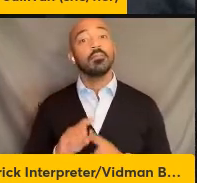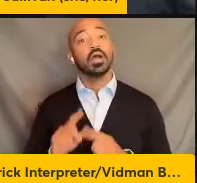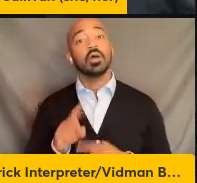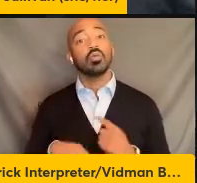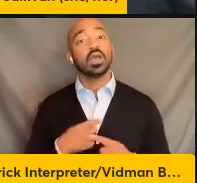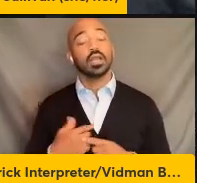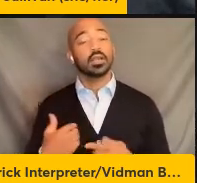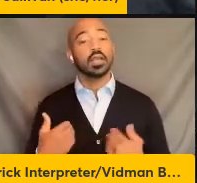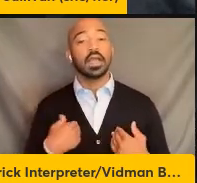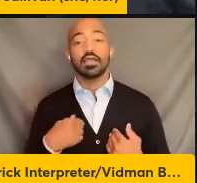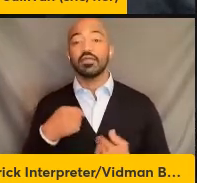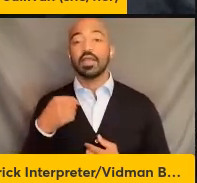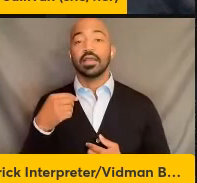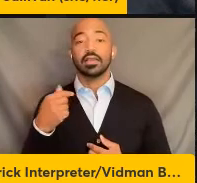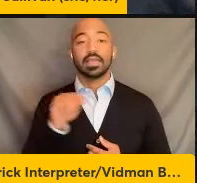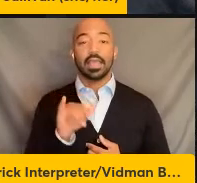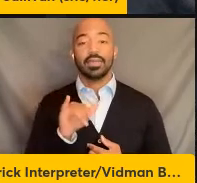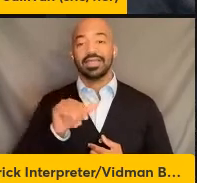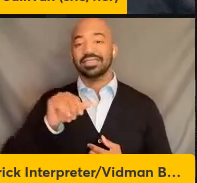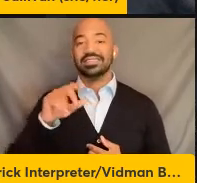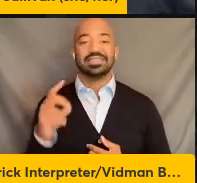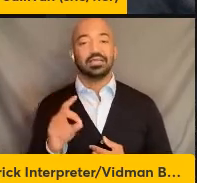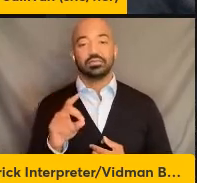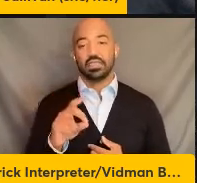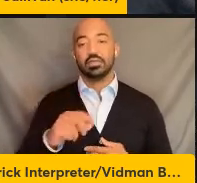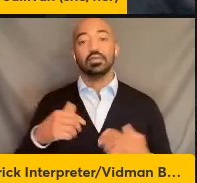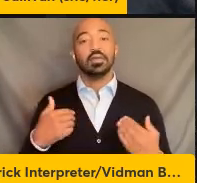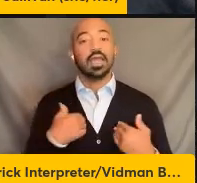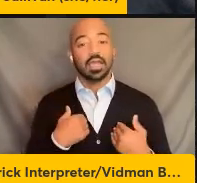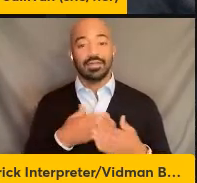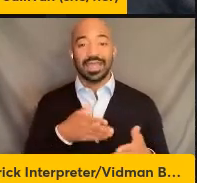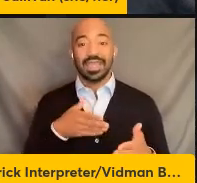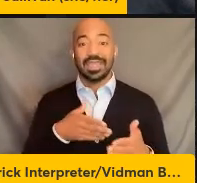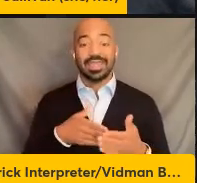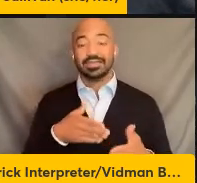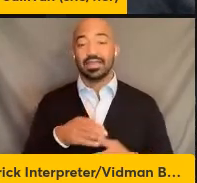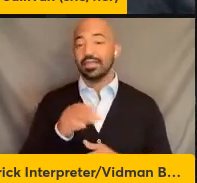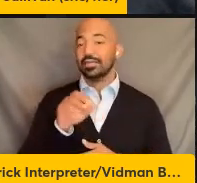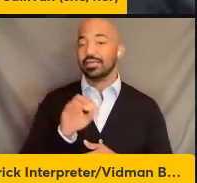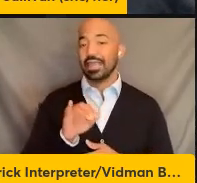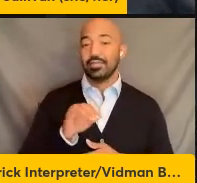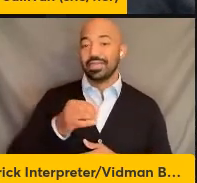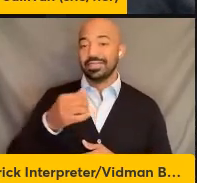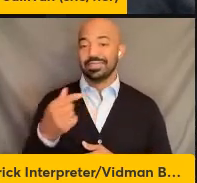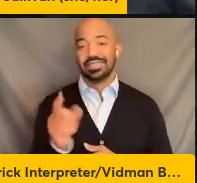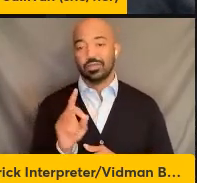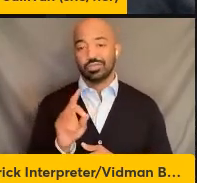Gamma Delta T cells, or were treated with an anti Gamma Delta depleting antibody, we saw a reduction in this program